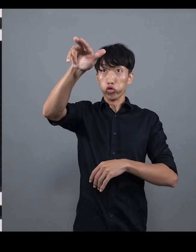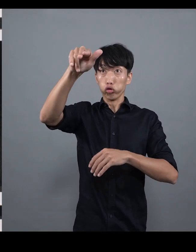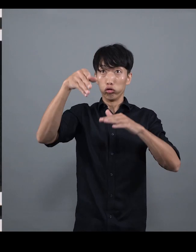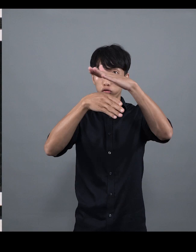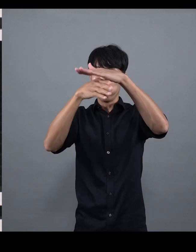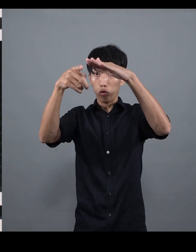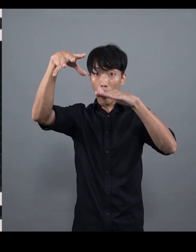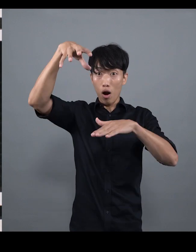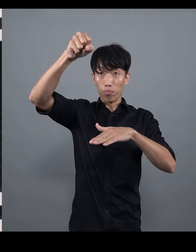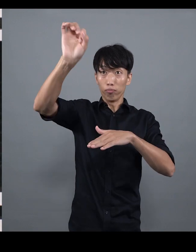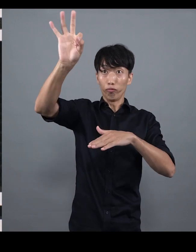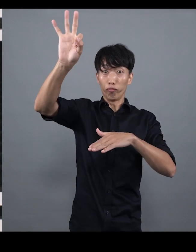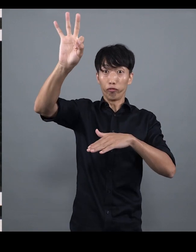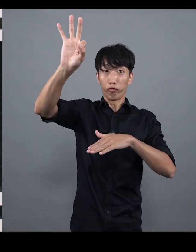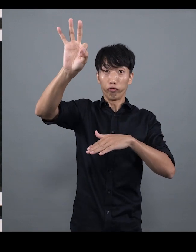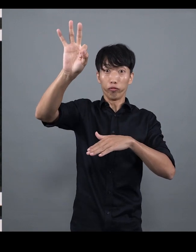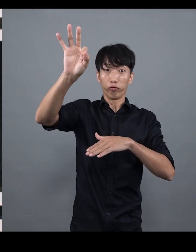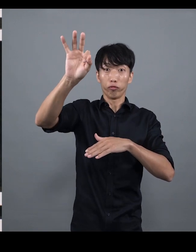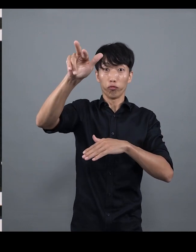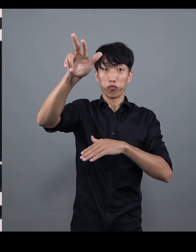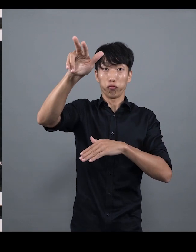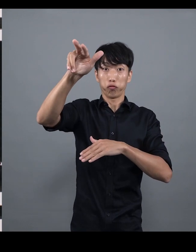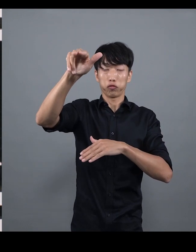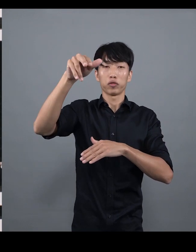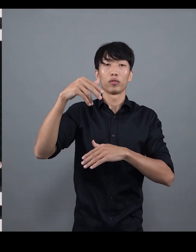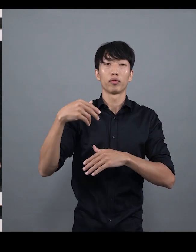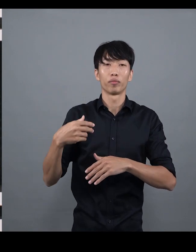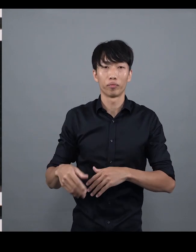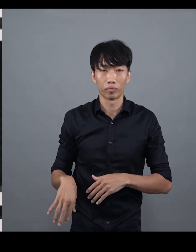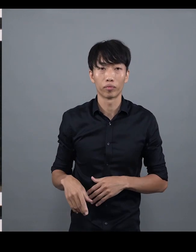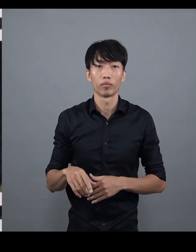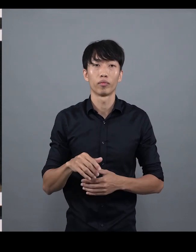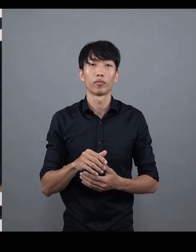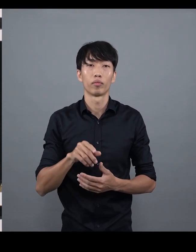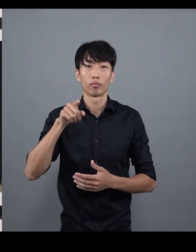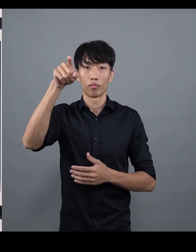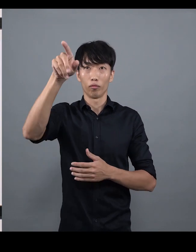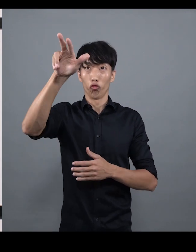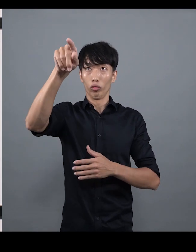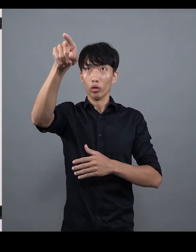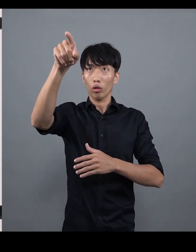one person who did not turn off the light in their flat